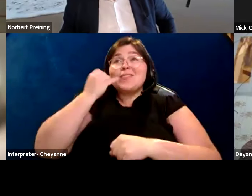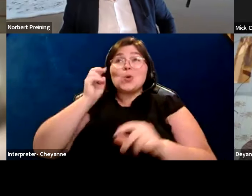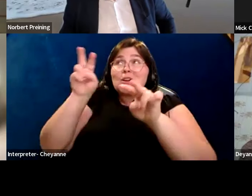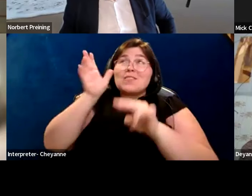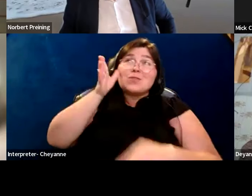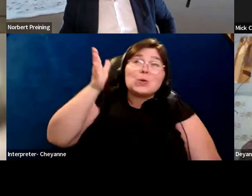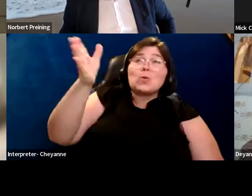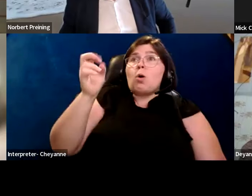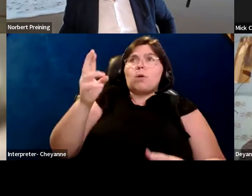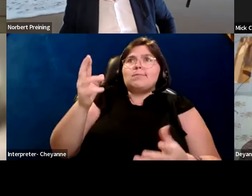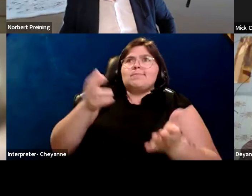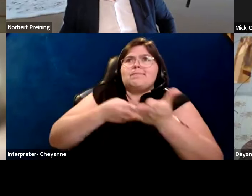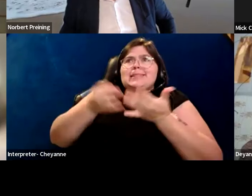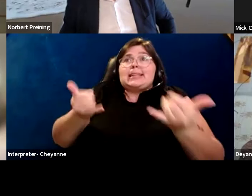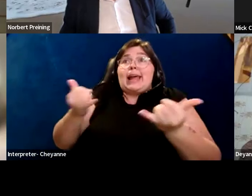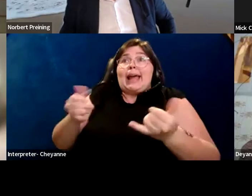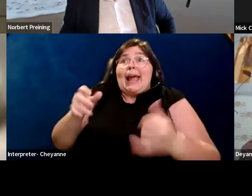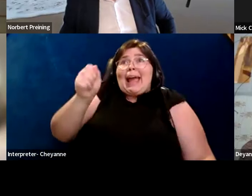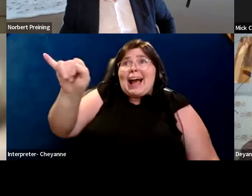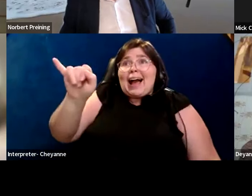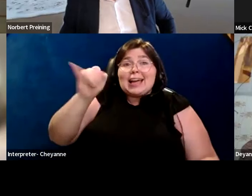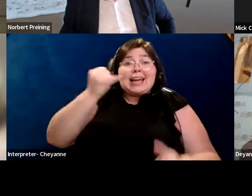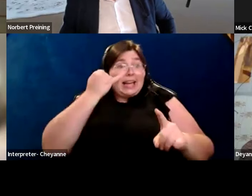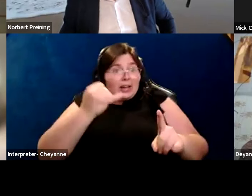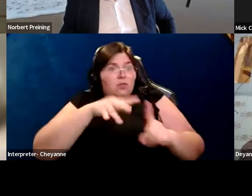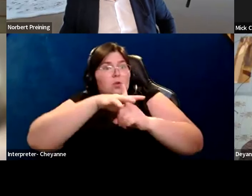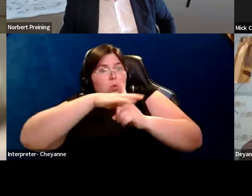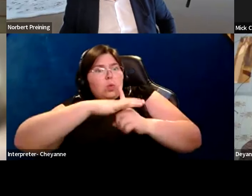much easier for AI to process, of course, as well.